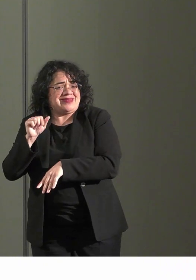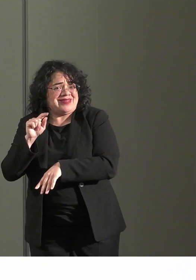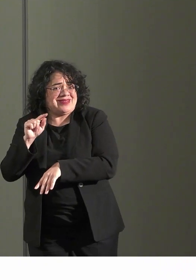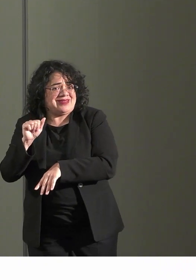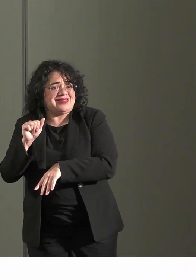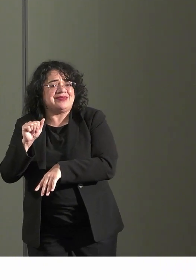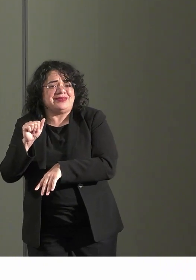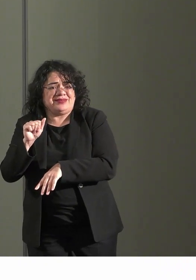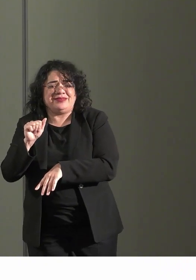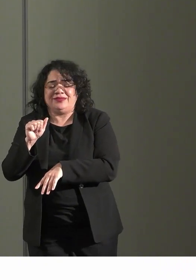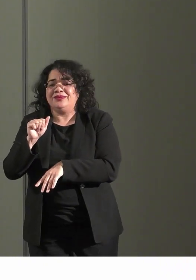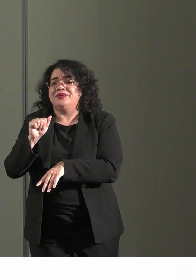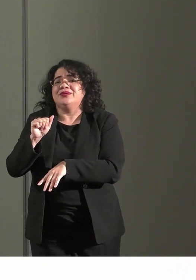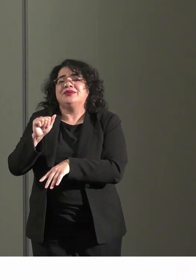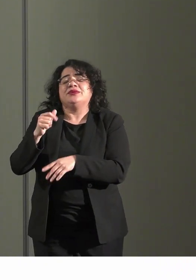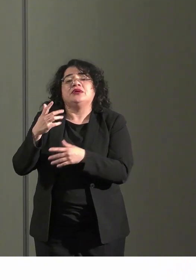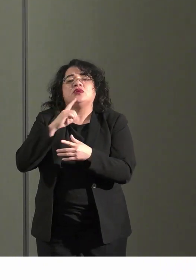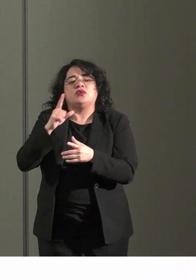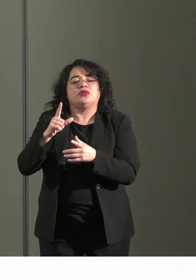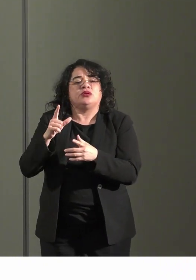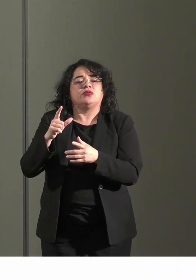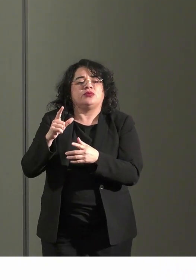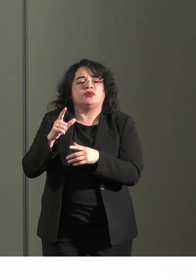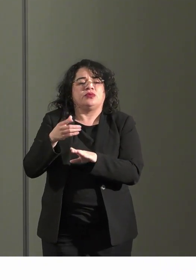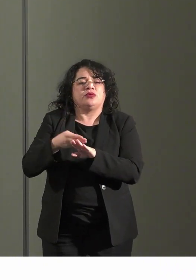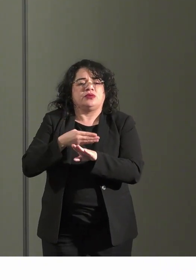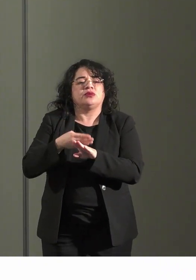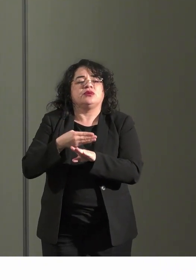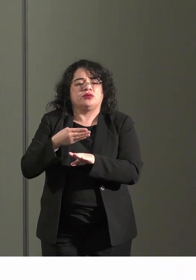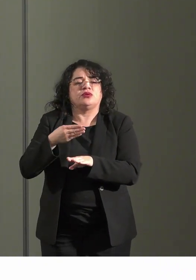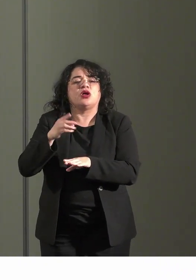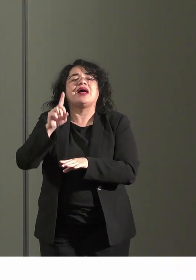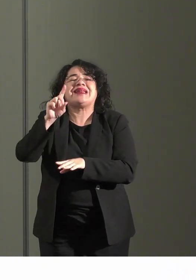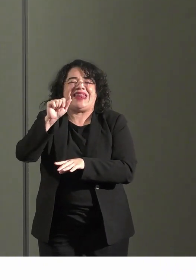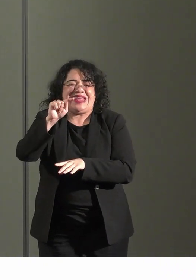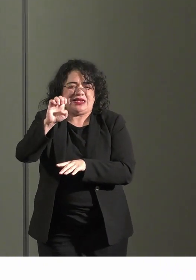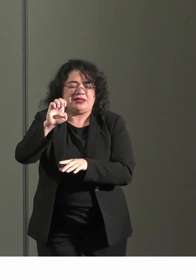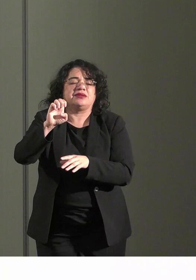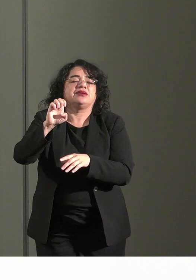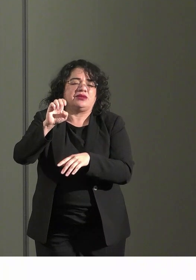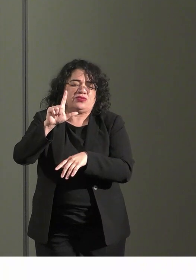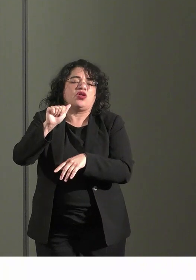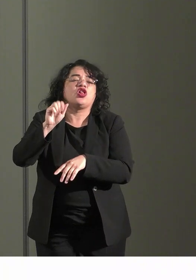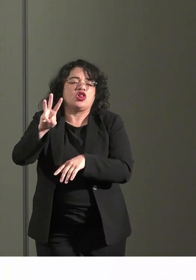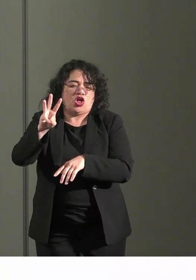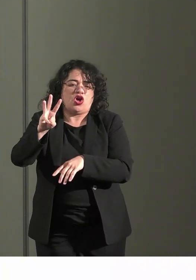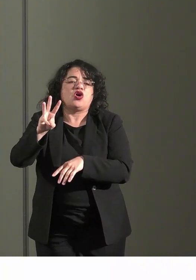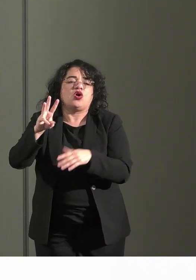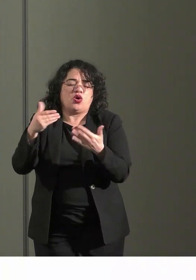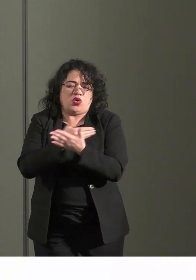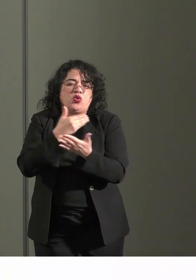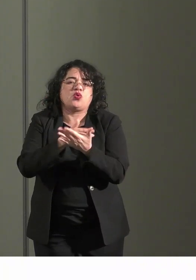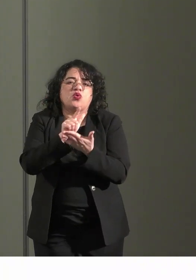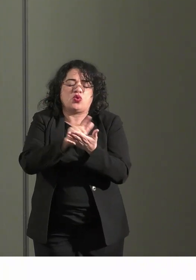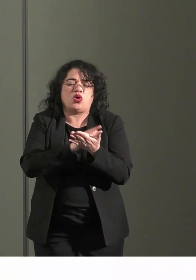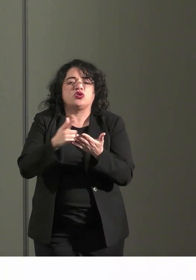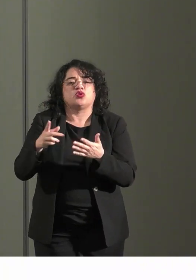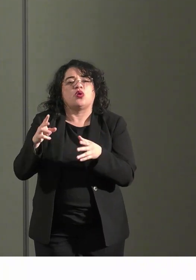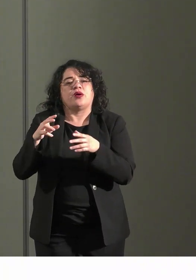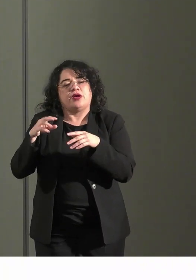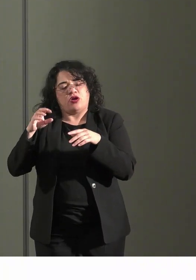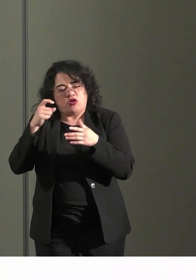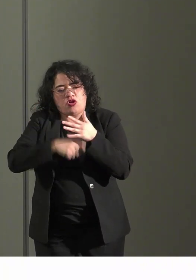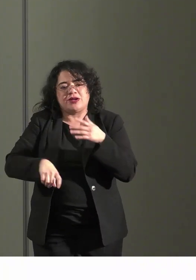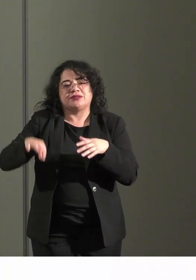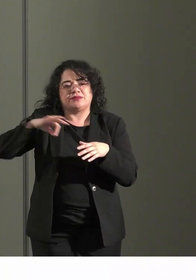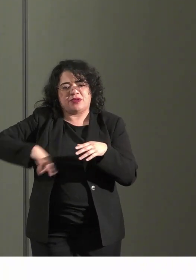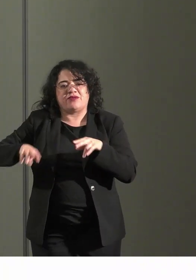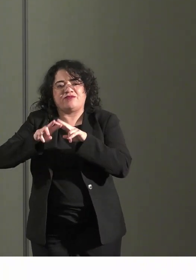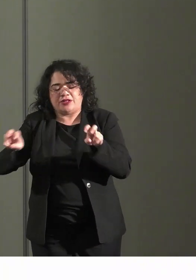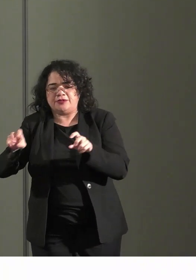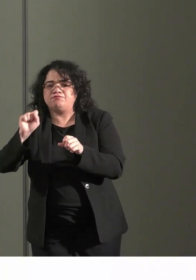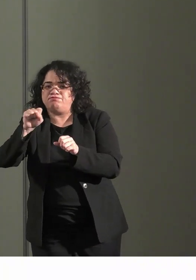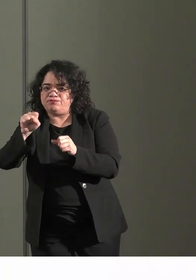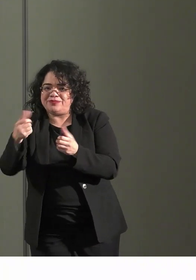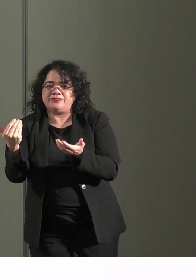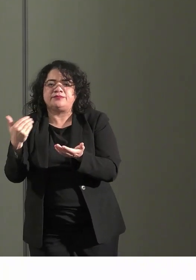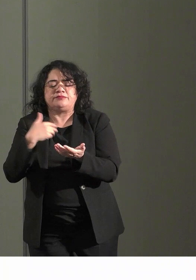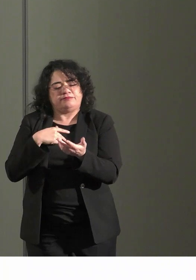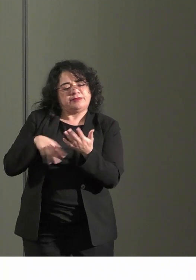it is taking more time how to do it. The portion of burden to take into account cost. We don't